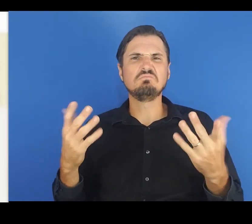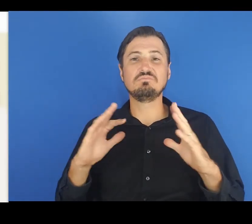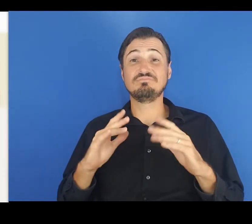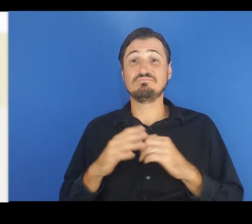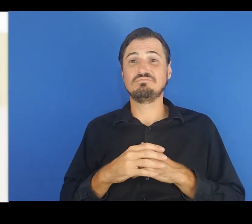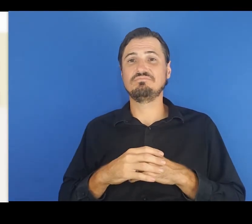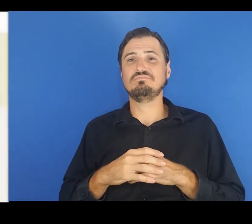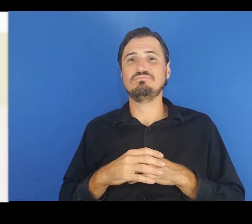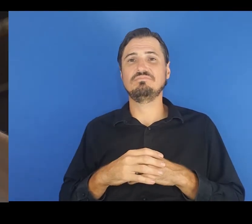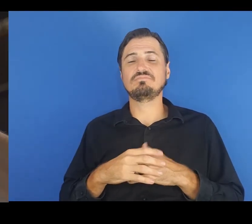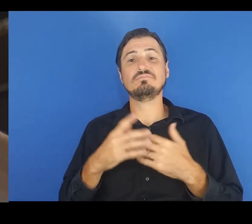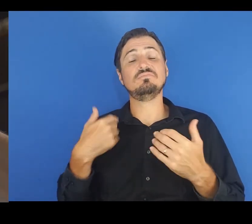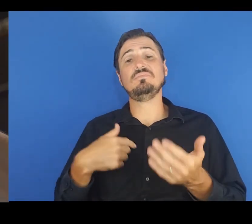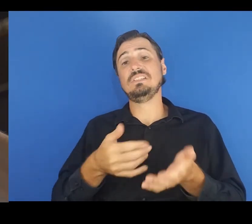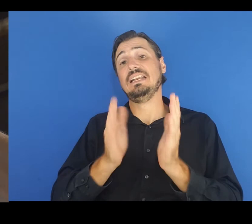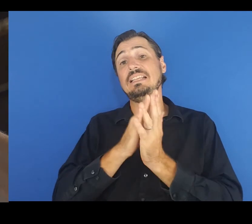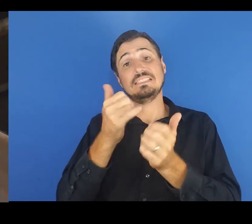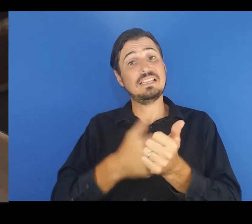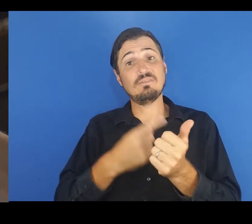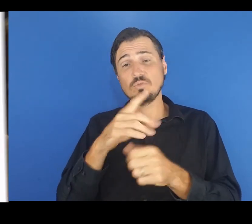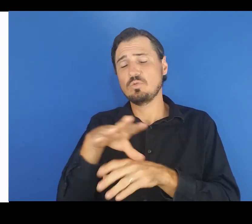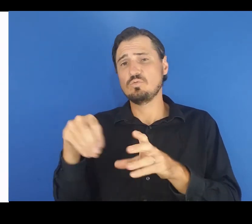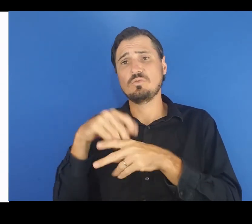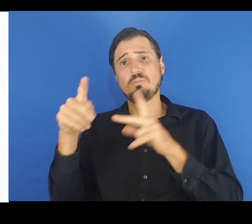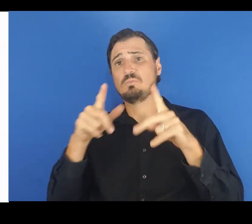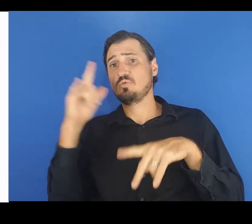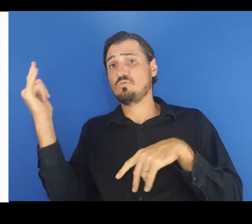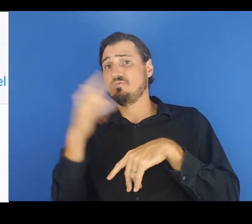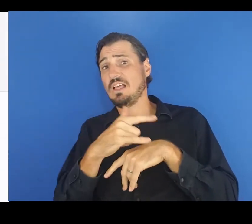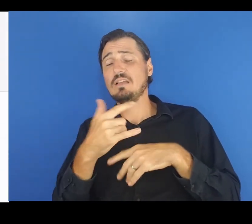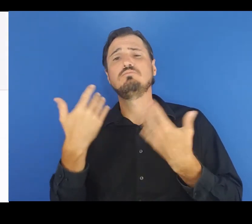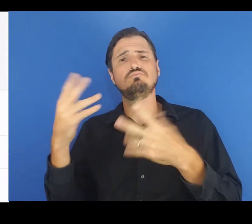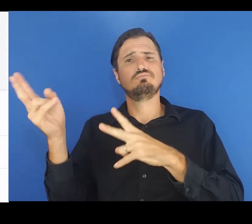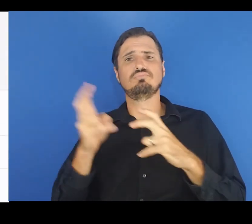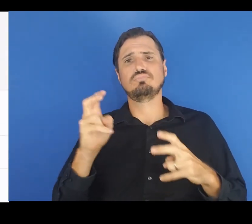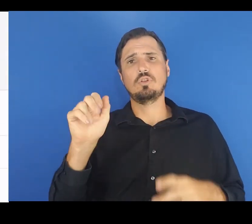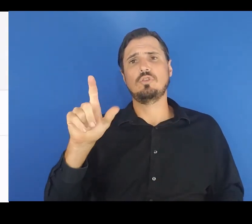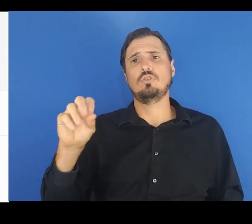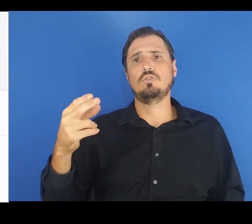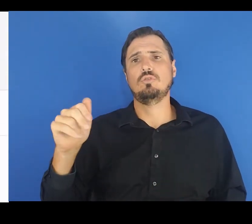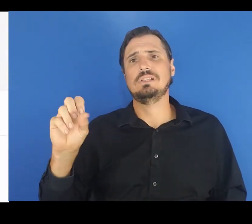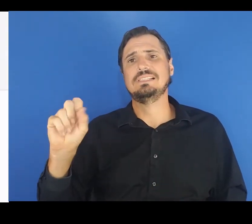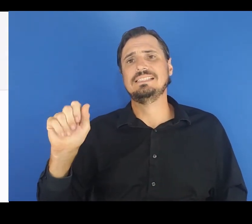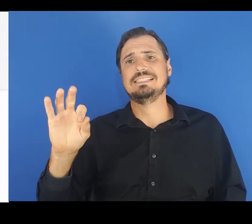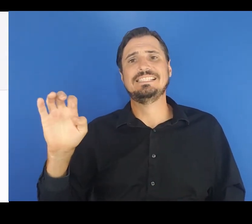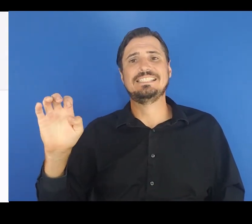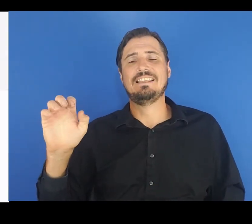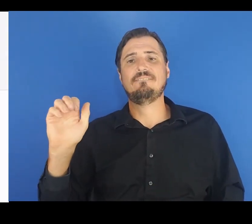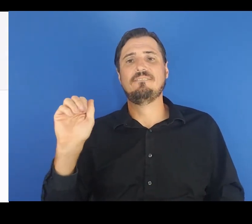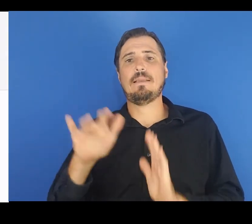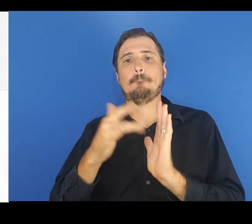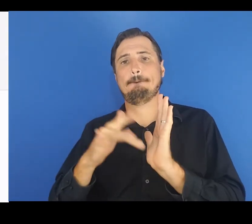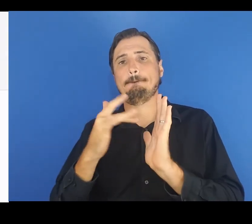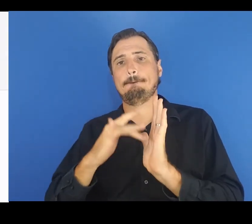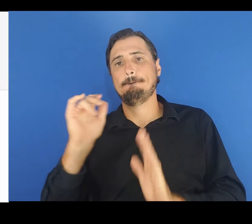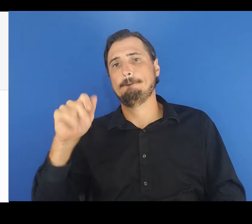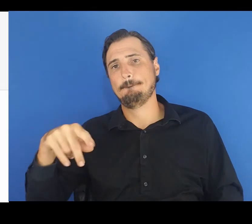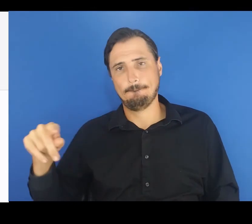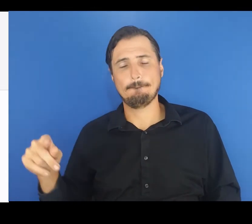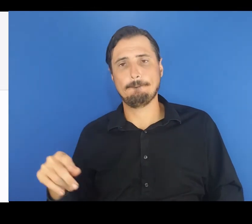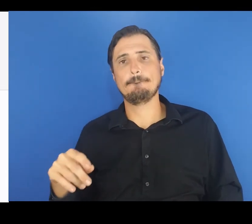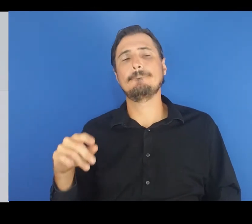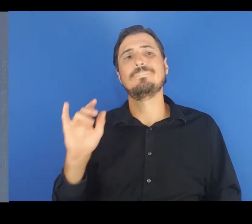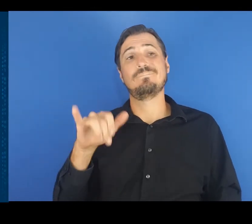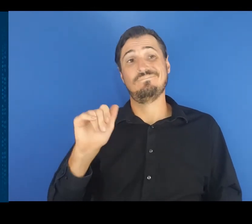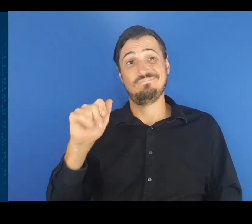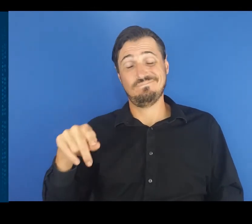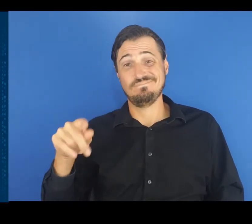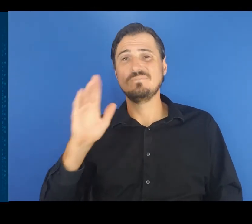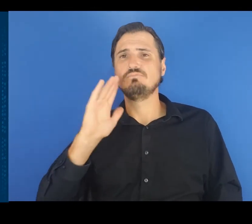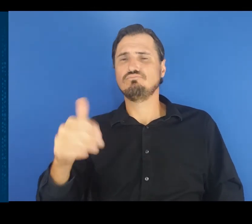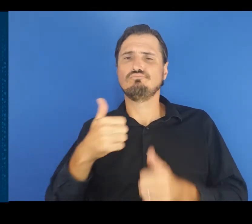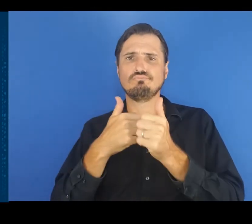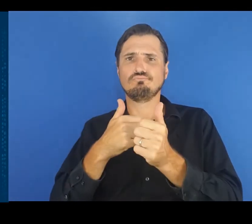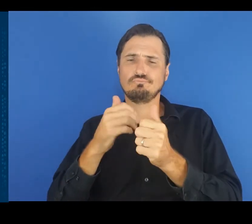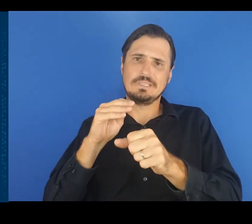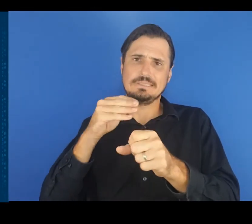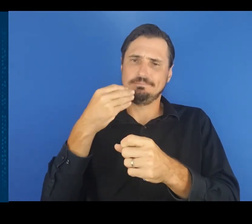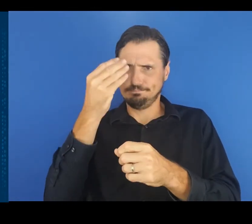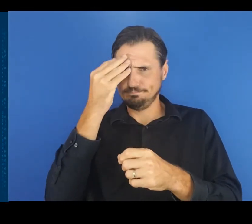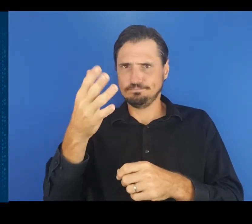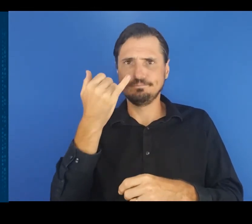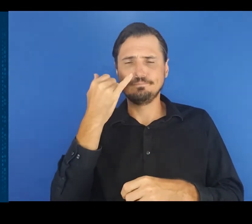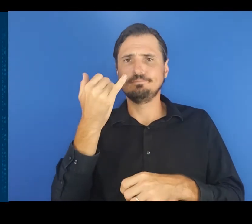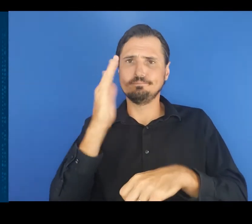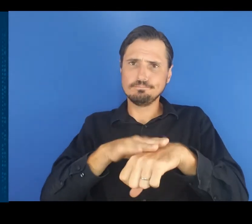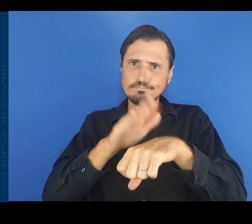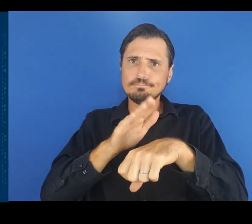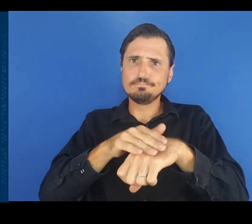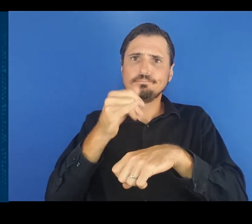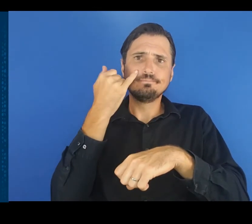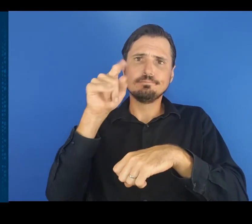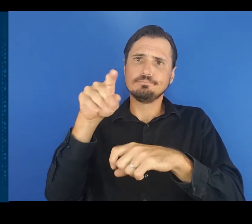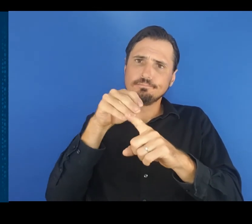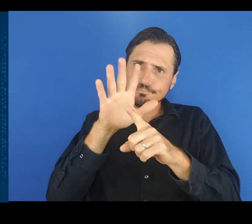We continue to ask everyone, including incoming travelers, to download the Aloha Safe Alert app onto your smartphone. AlohaSafe Alert is an official exposure notification, which alerts you